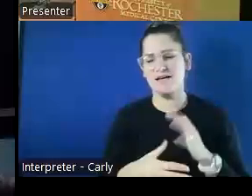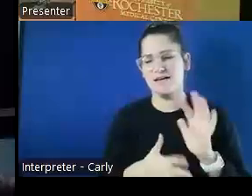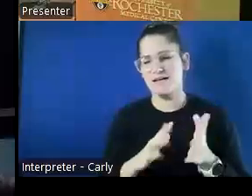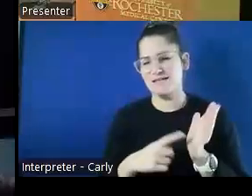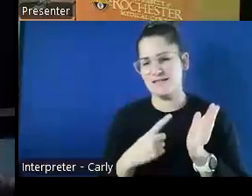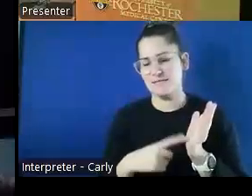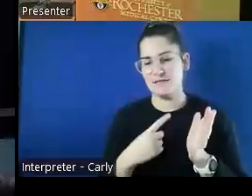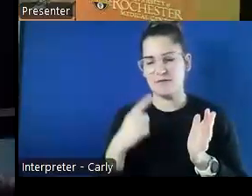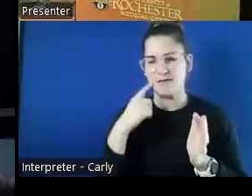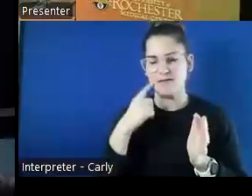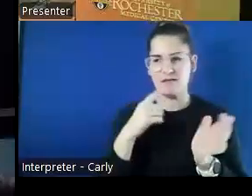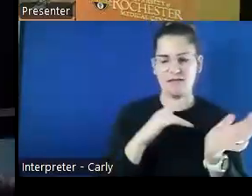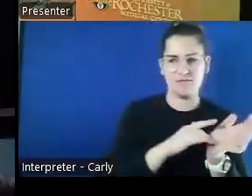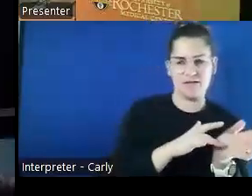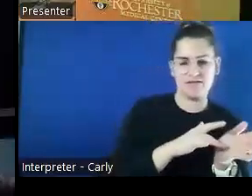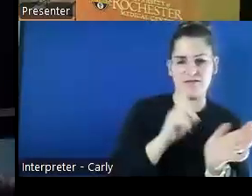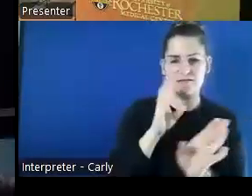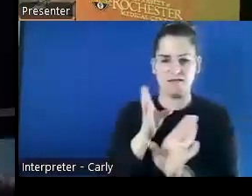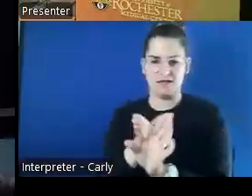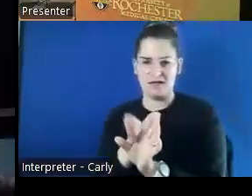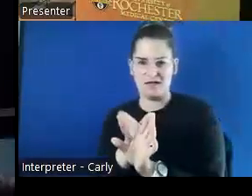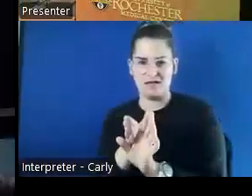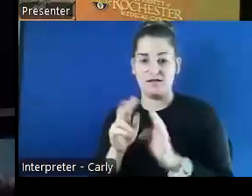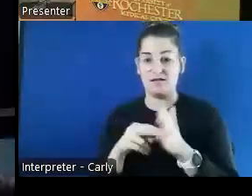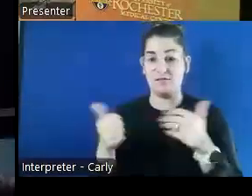and Psychiatry so we must be a place that takes everyone who has a mental health issue and it